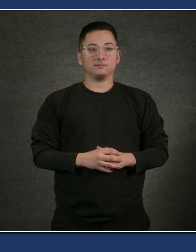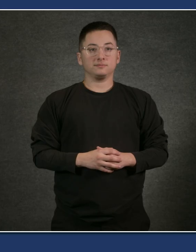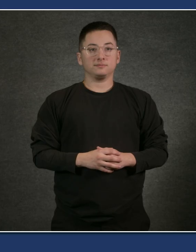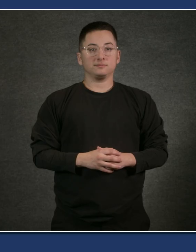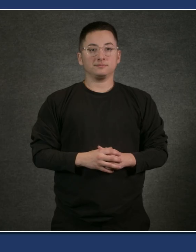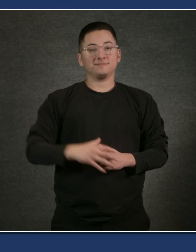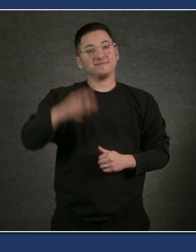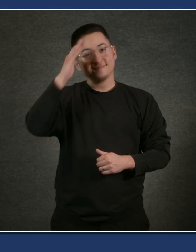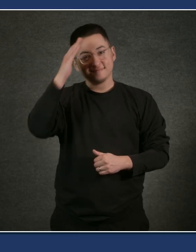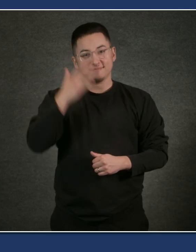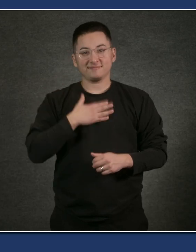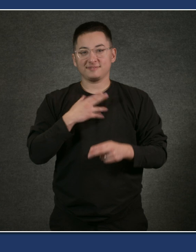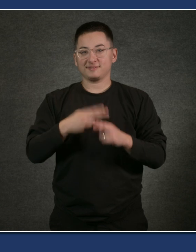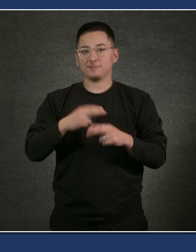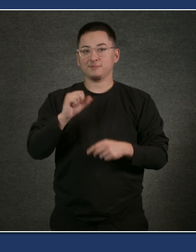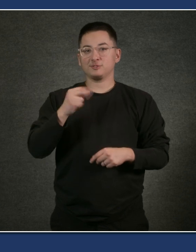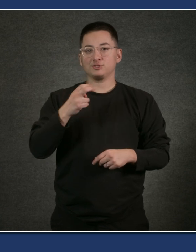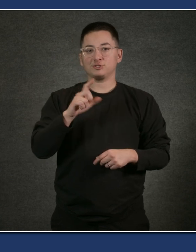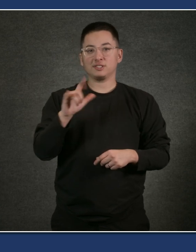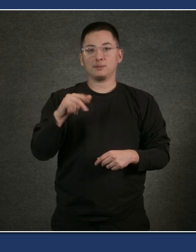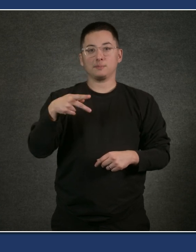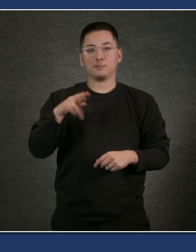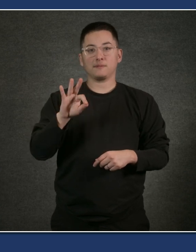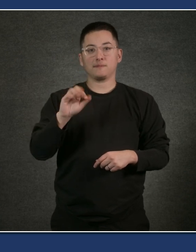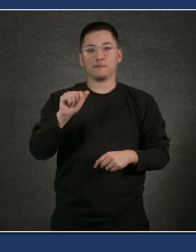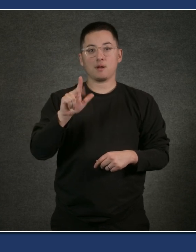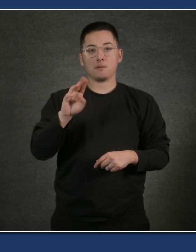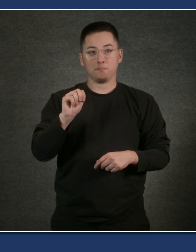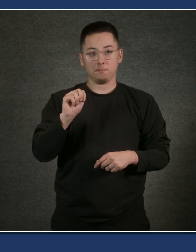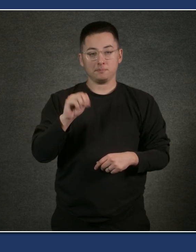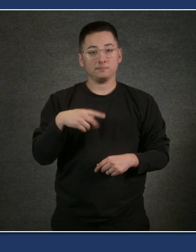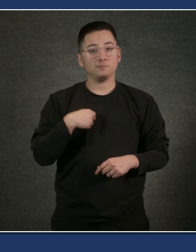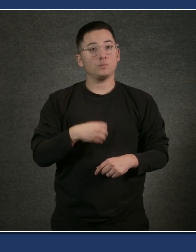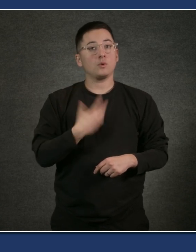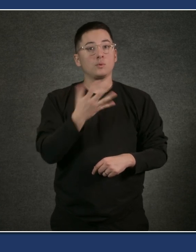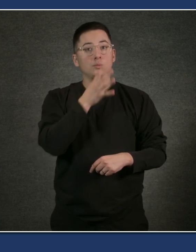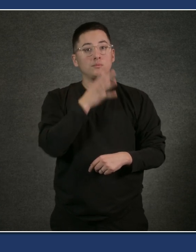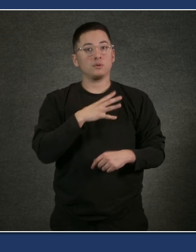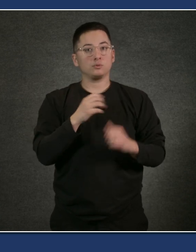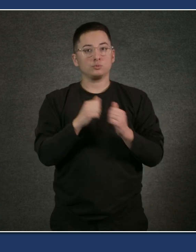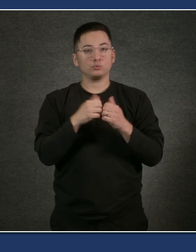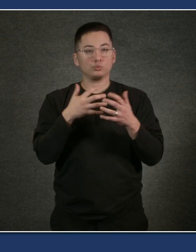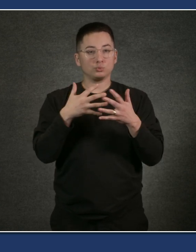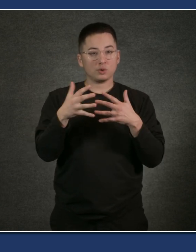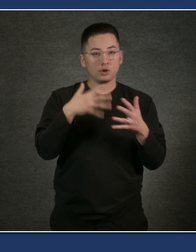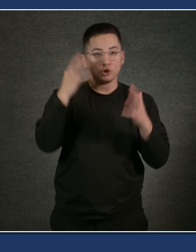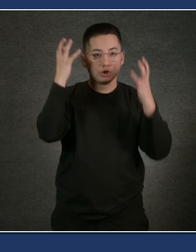Hi, my name is Shelly Pflaum. I'm a white female with graying curly brown hair,